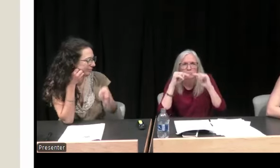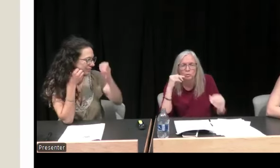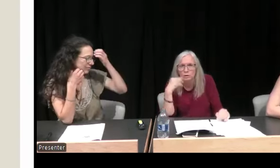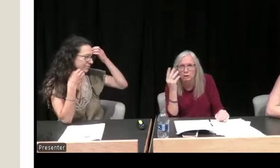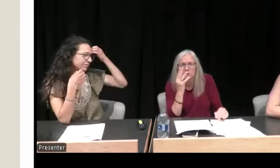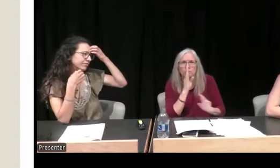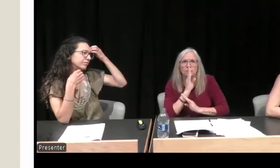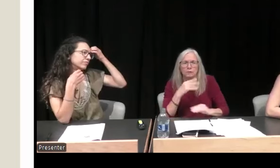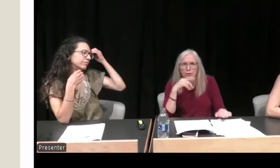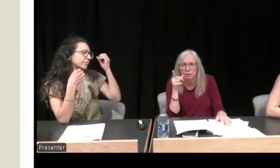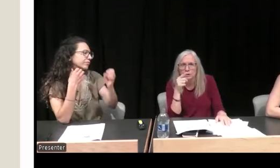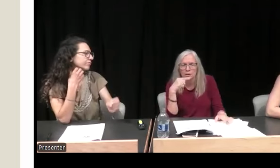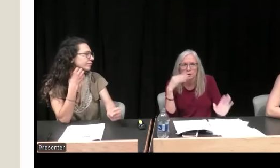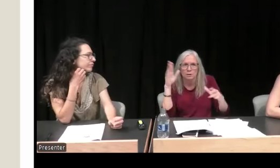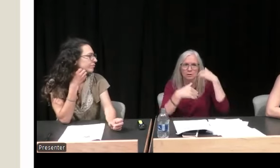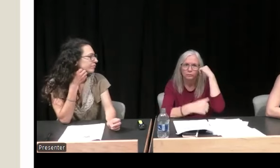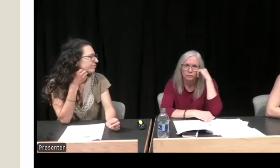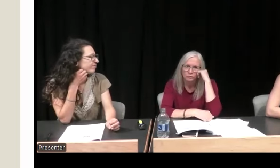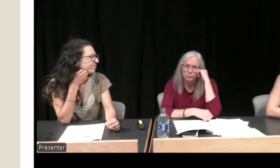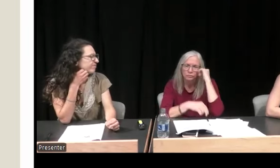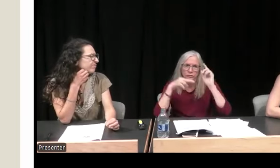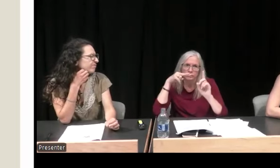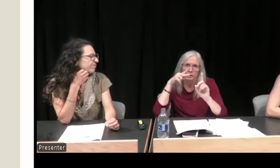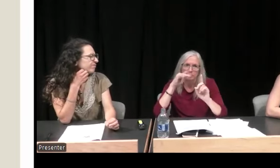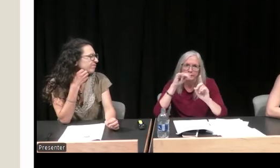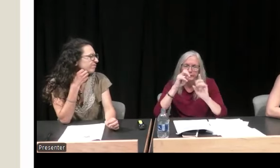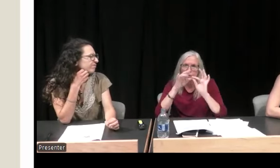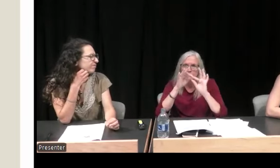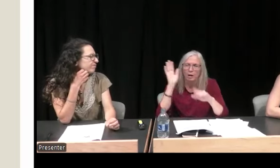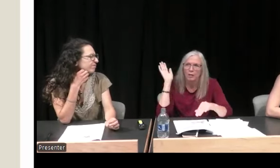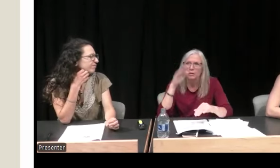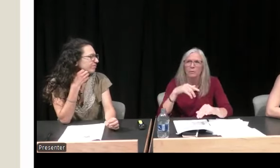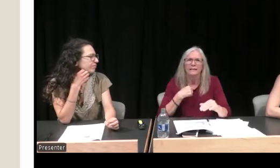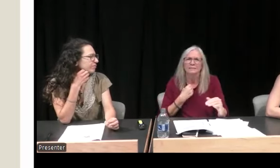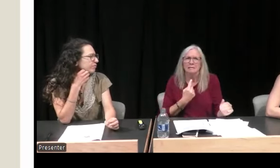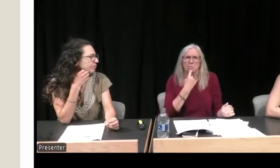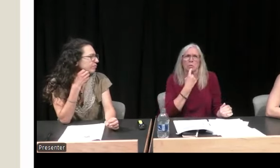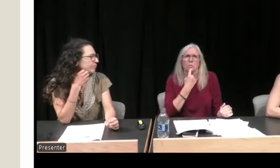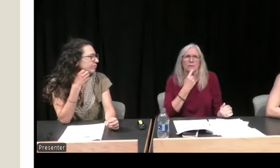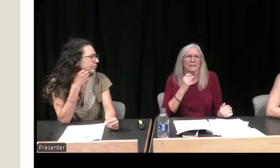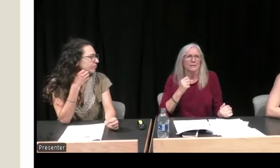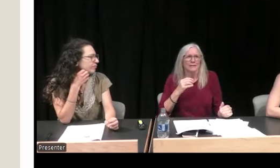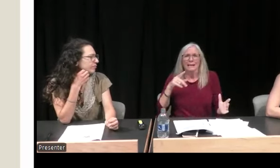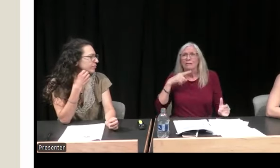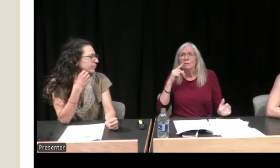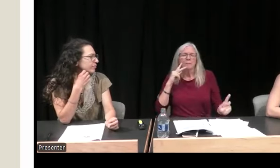this is what they're saying but I still don't know who they're referring to so just because like if